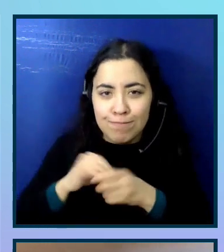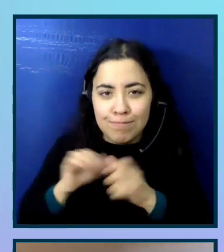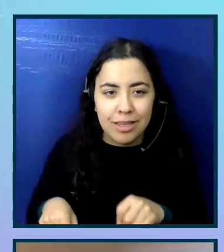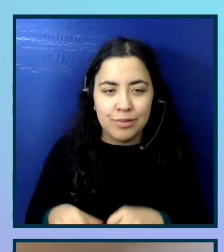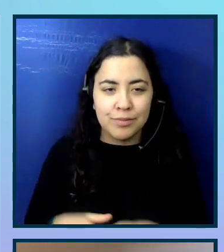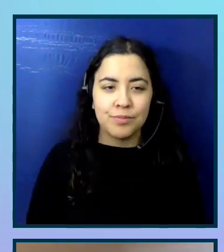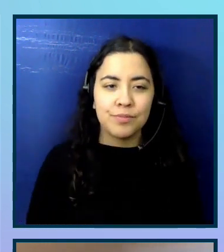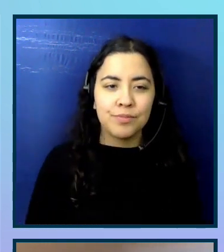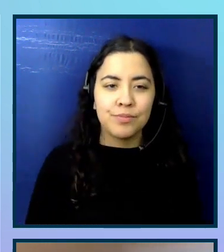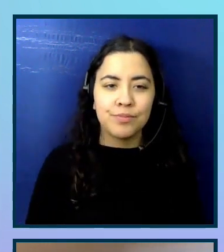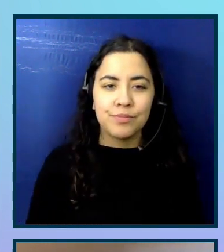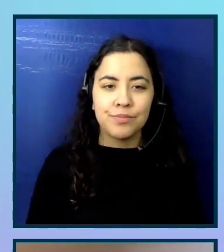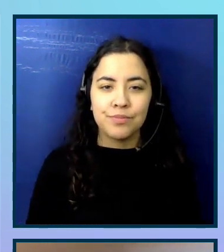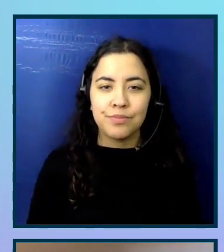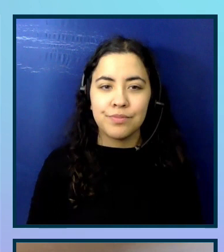Let us explore the following.